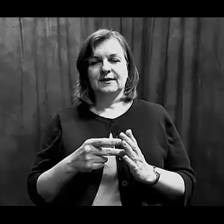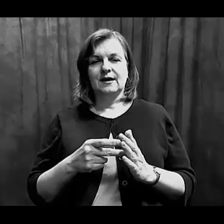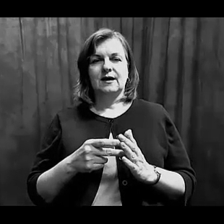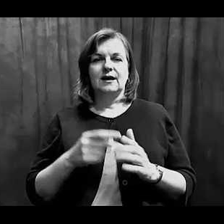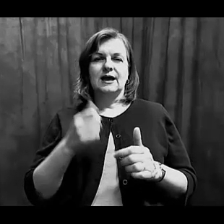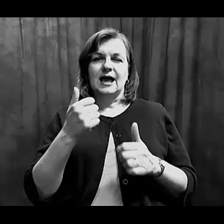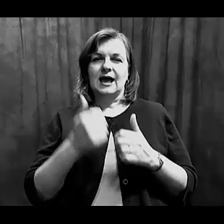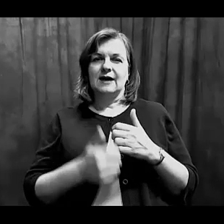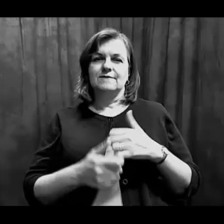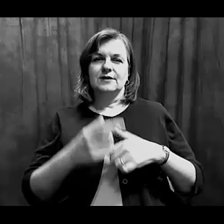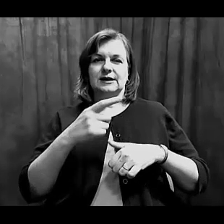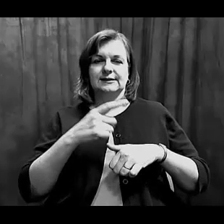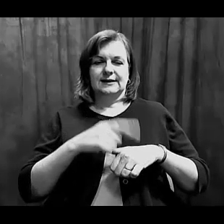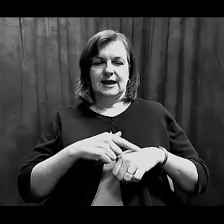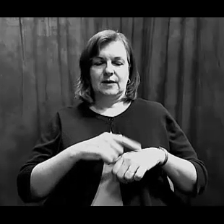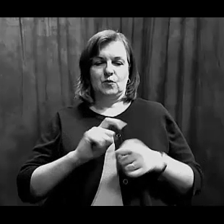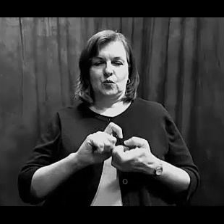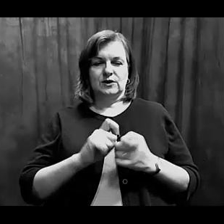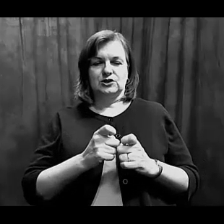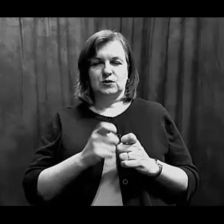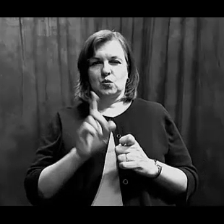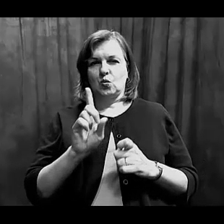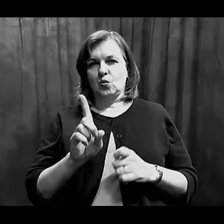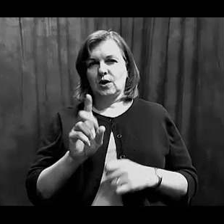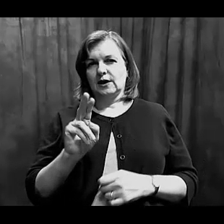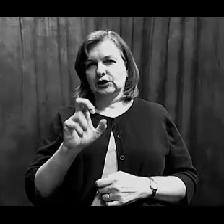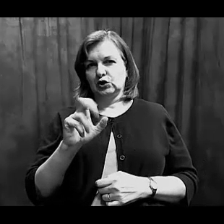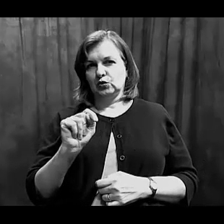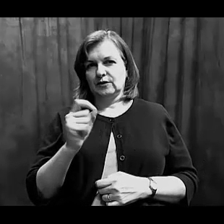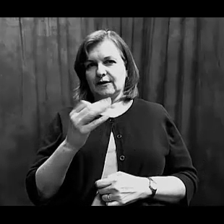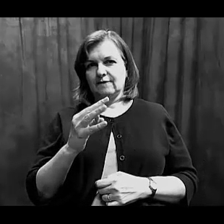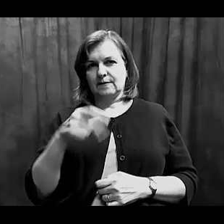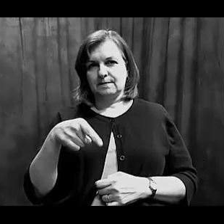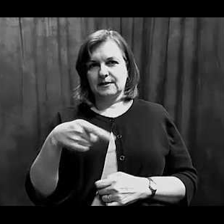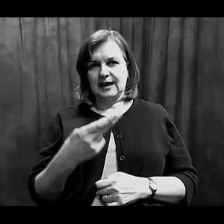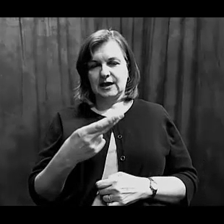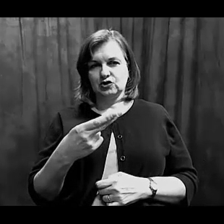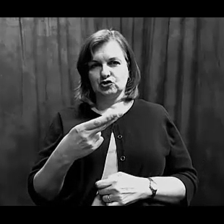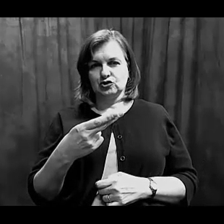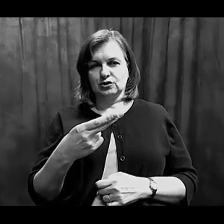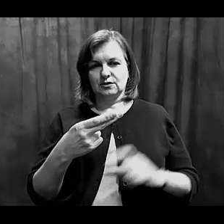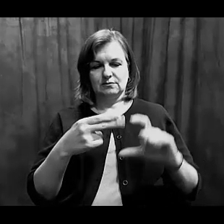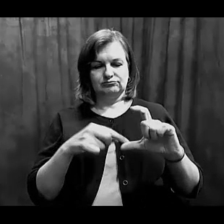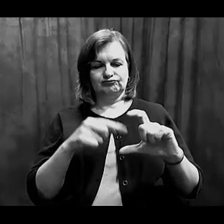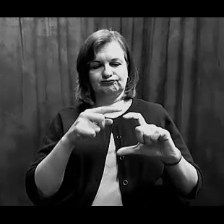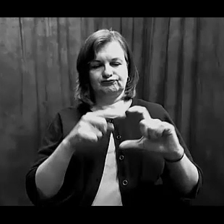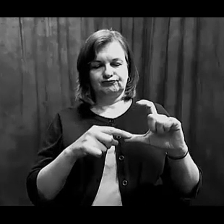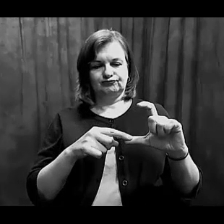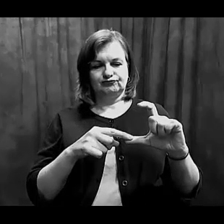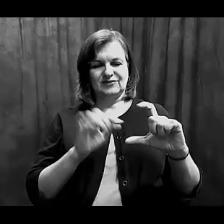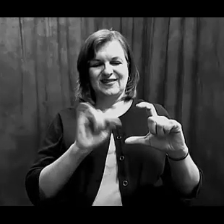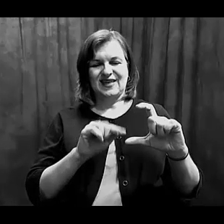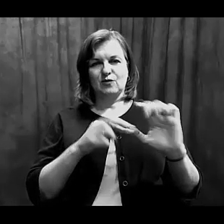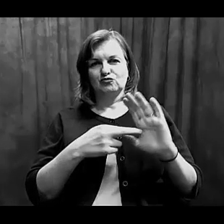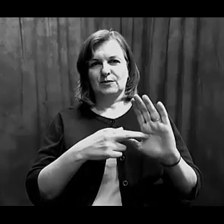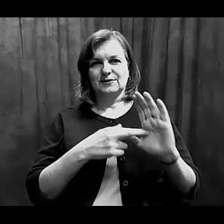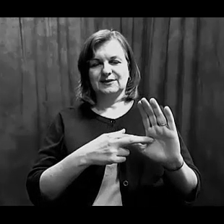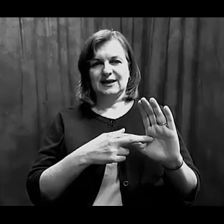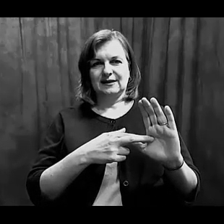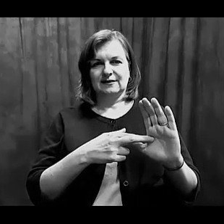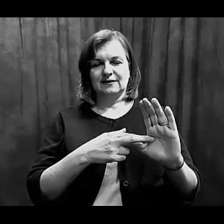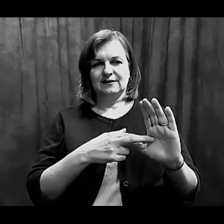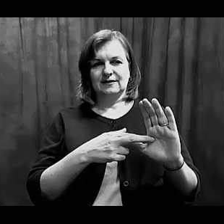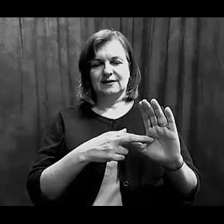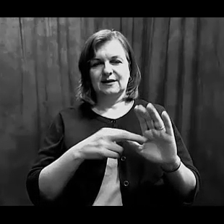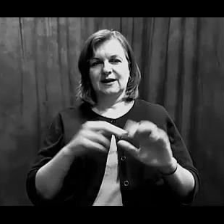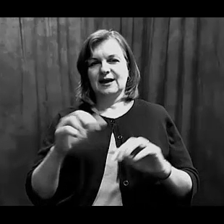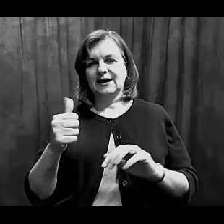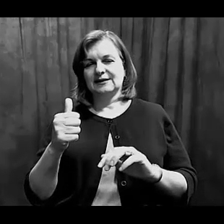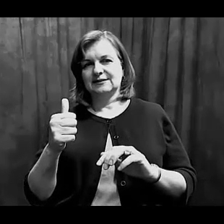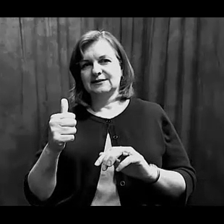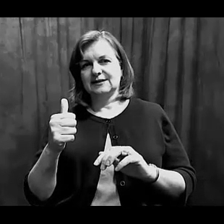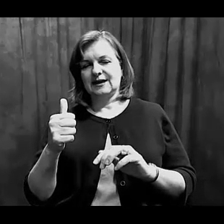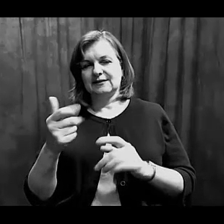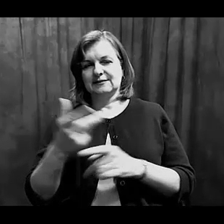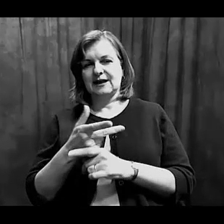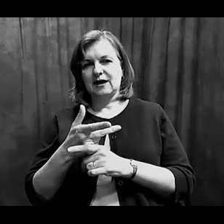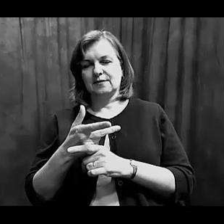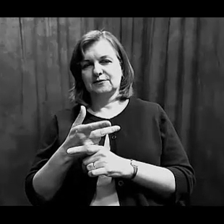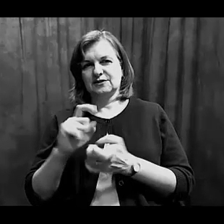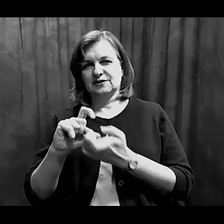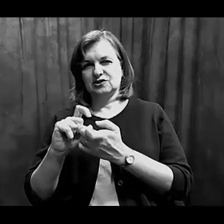meaning that we're taking into account the fact that with each change in one unit of pH -- this actually equals a 10 fold